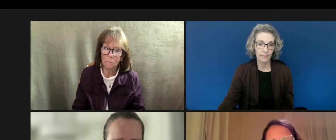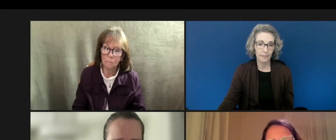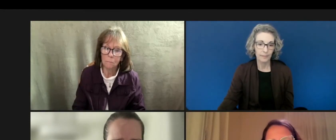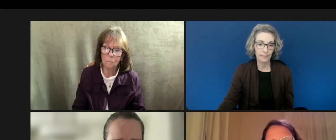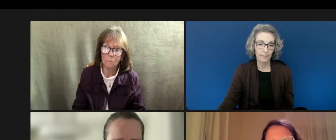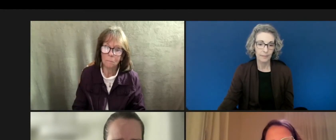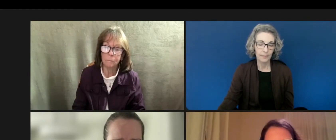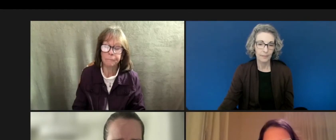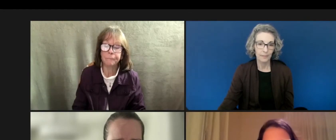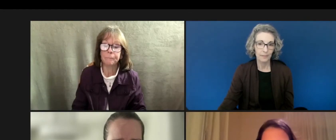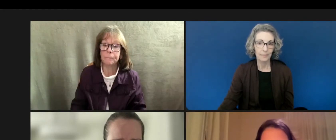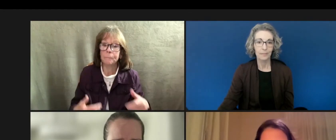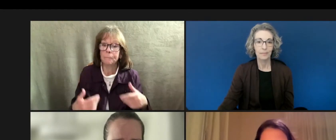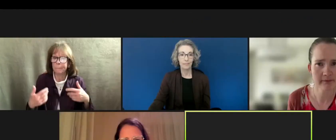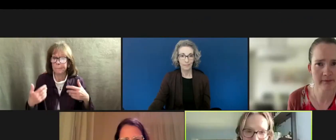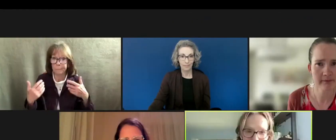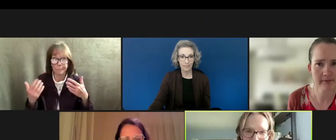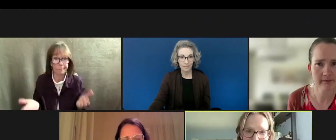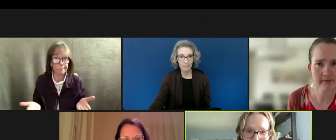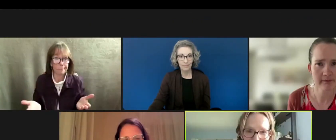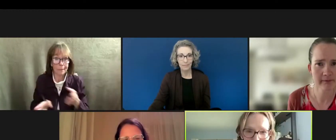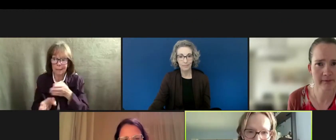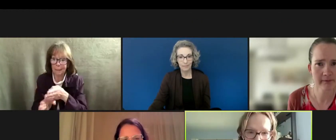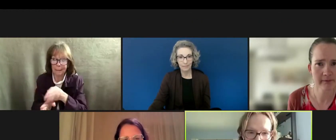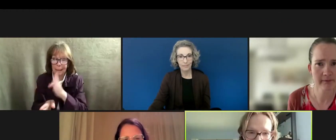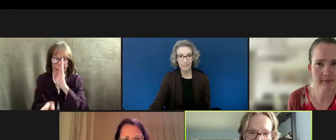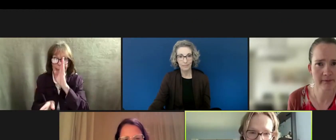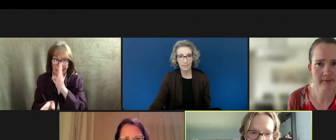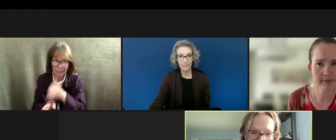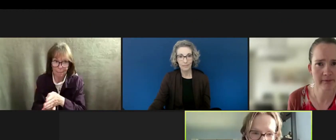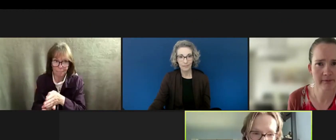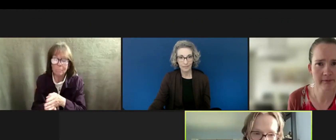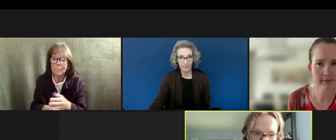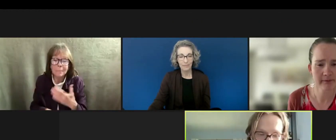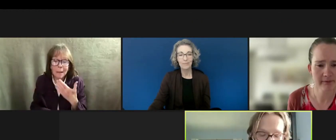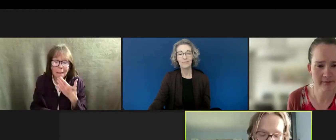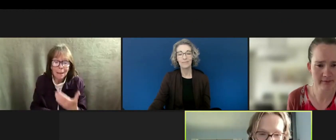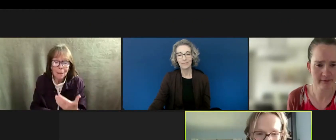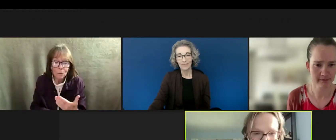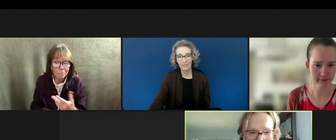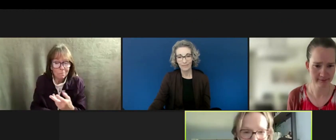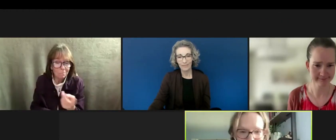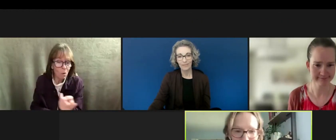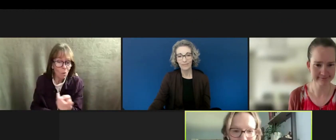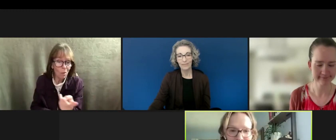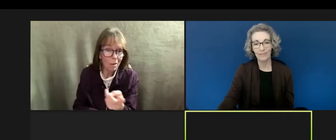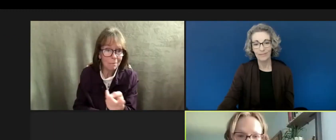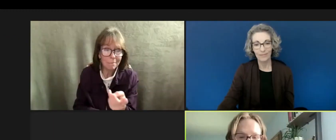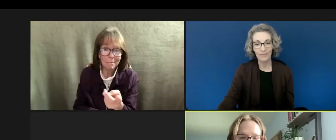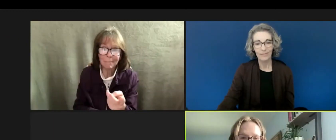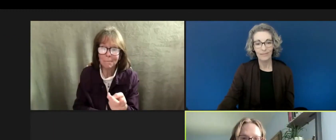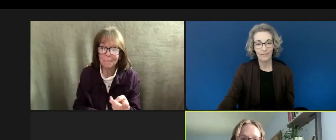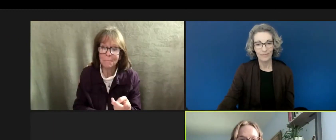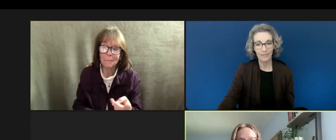And scene, thanks so much both of you for sharing that scene with us.